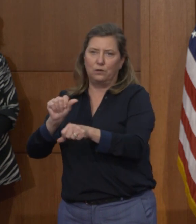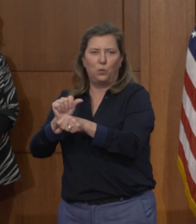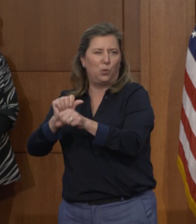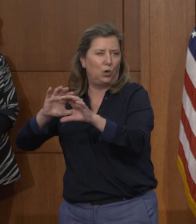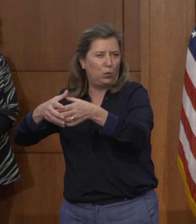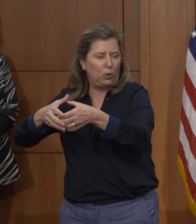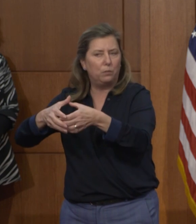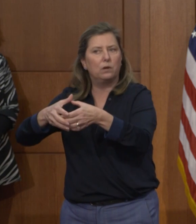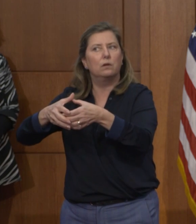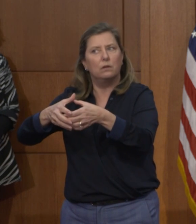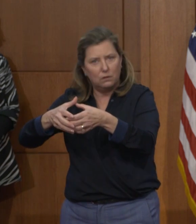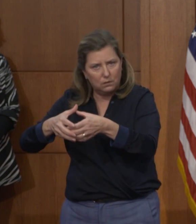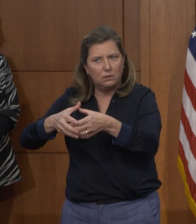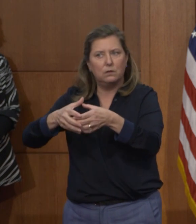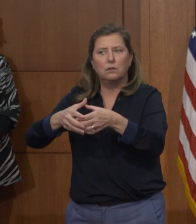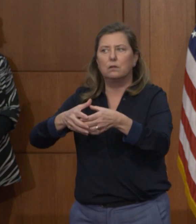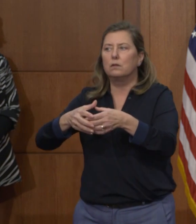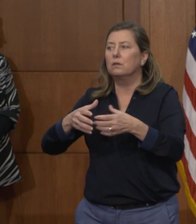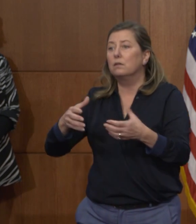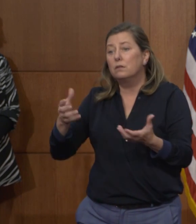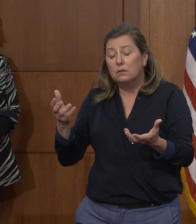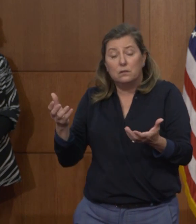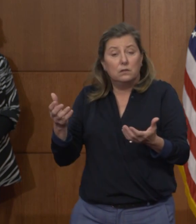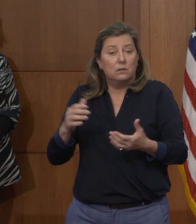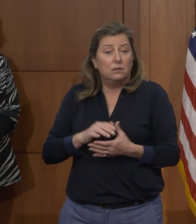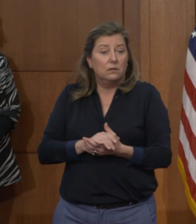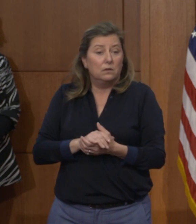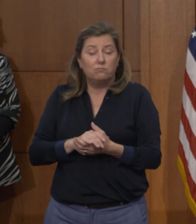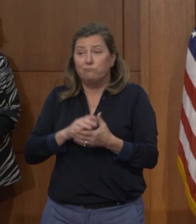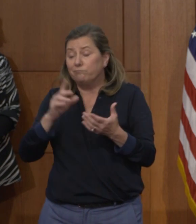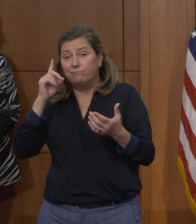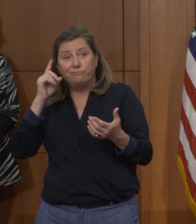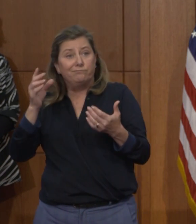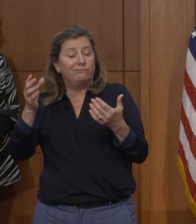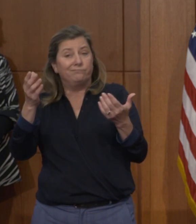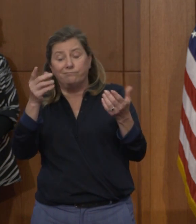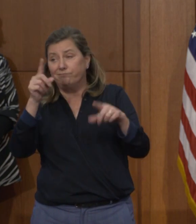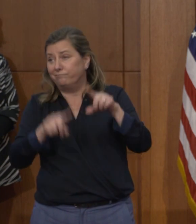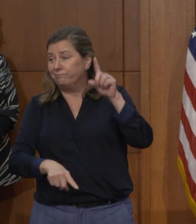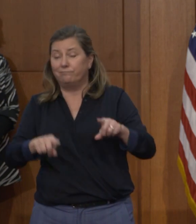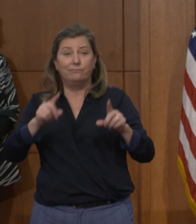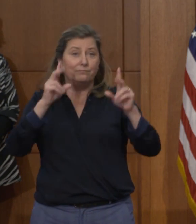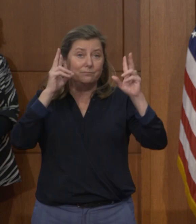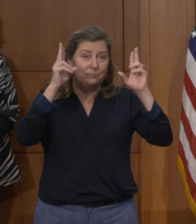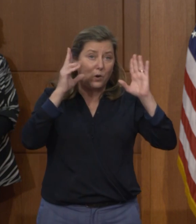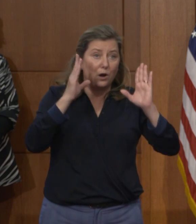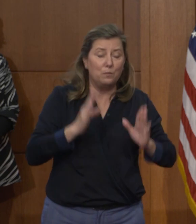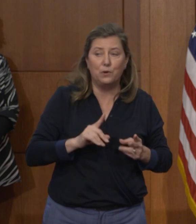And that's really what we're doing now, uh, with, with all of our efforts, uh, we want to make sure, uh, that our businesses are doing everything that they can.